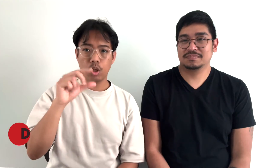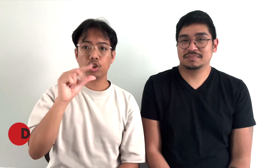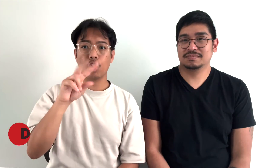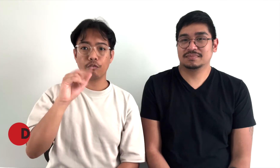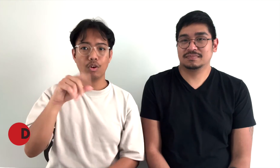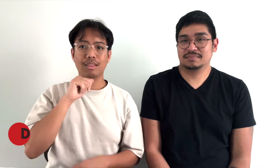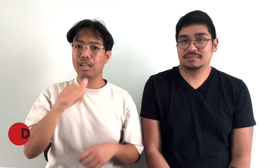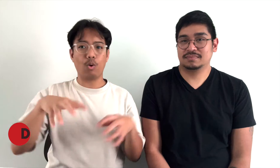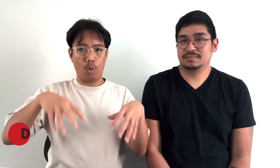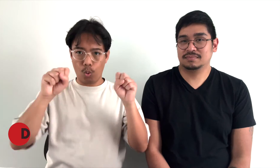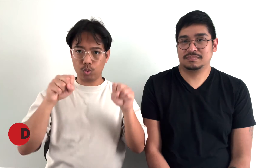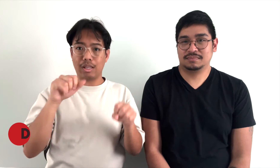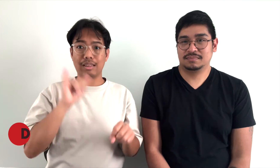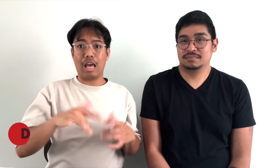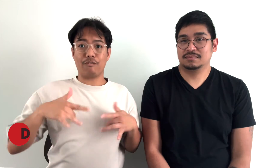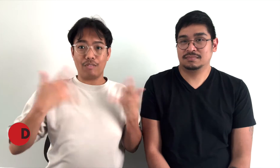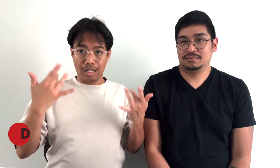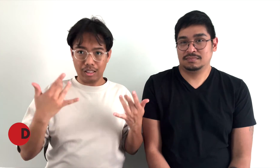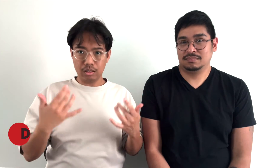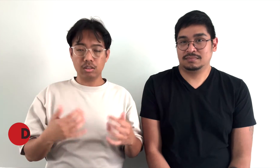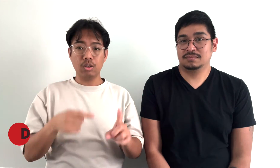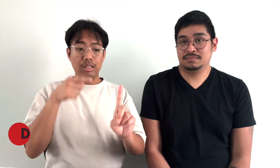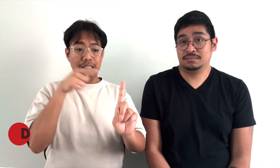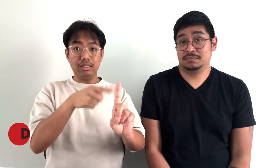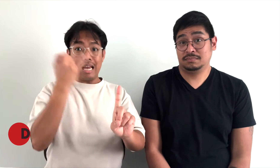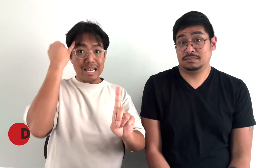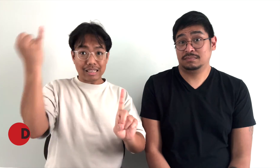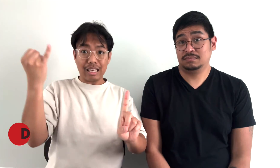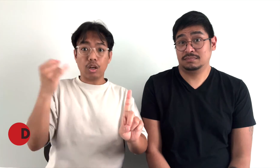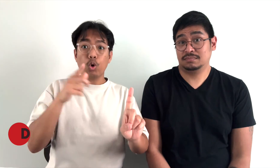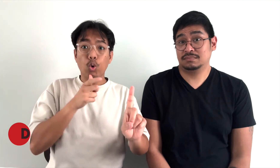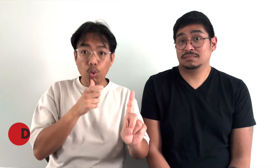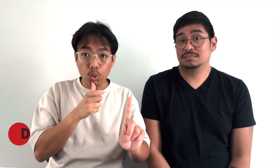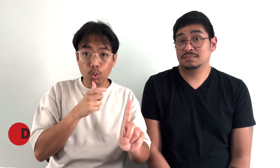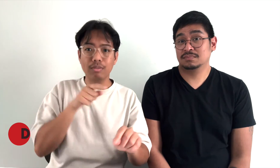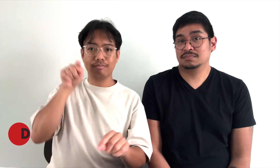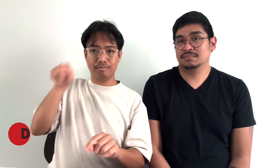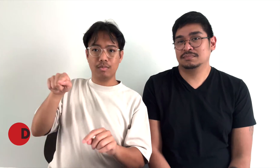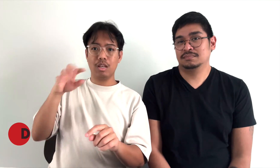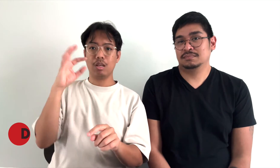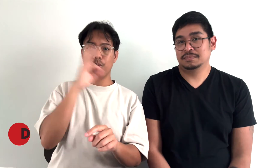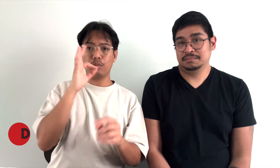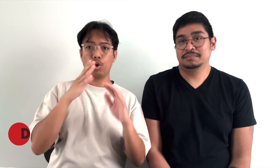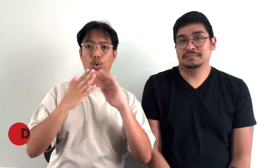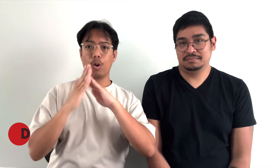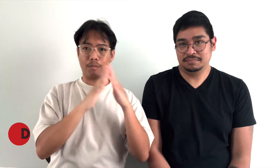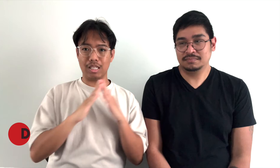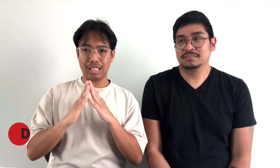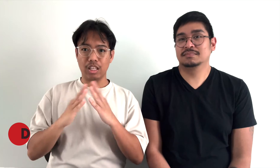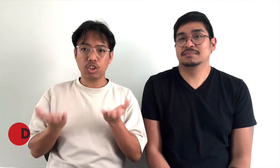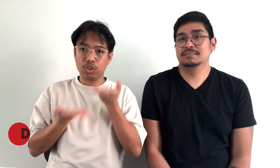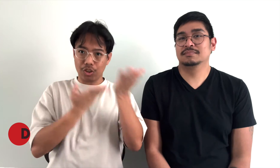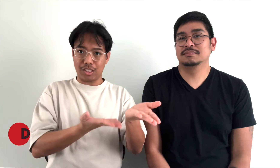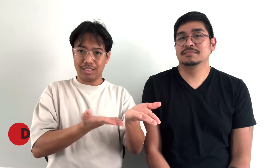No, GVAD is not hosting the event. The idea came through suggestions from the Filipino community.